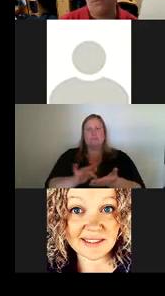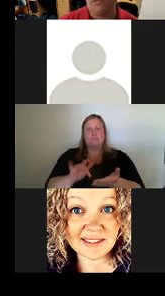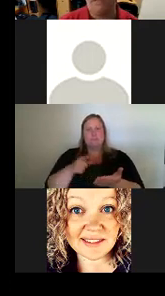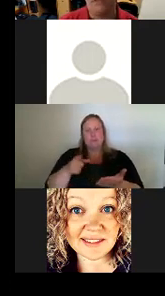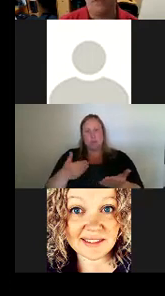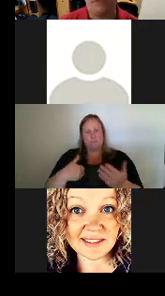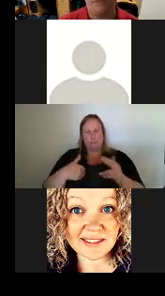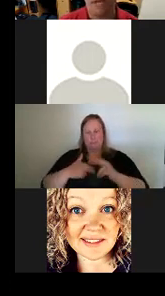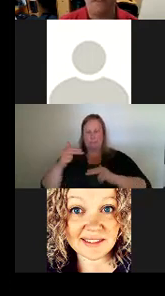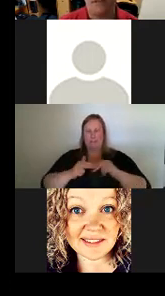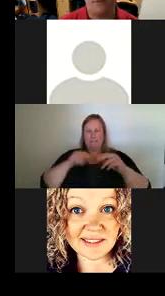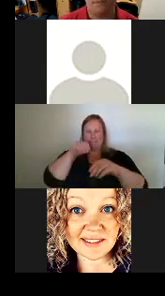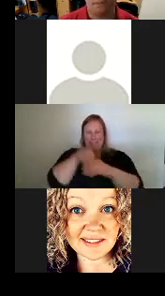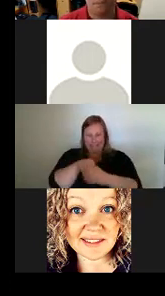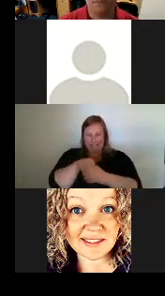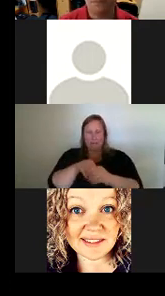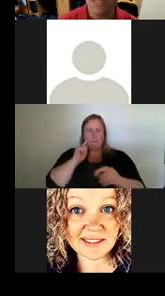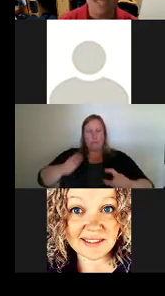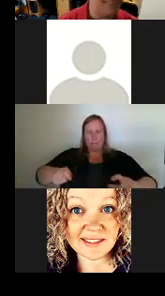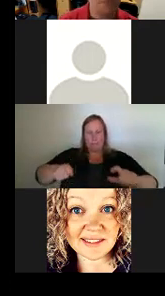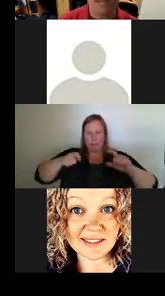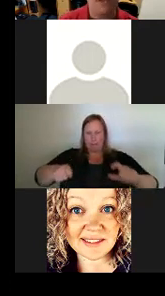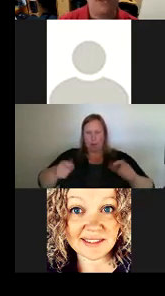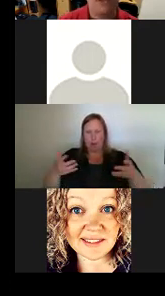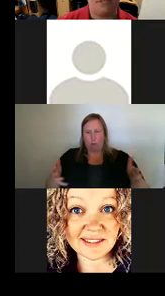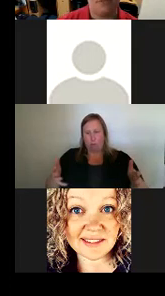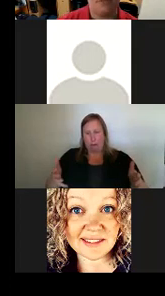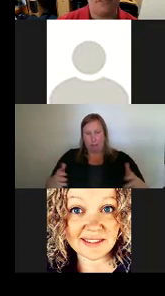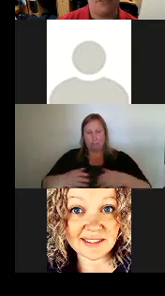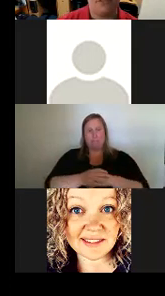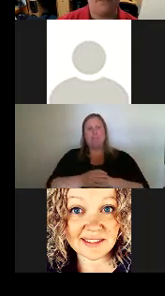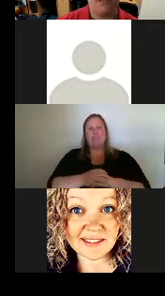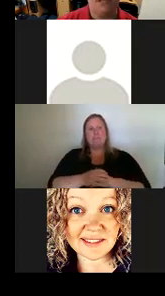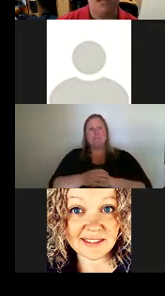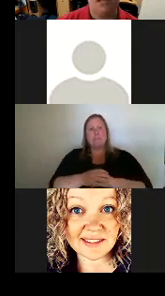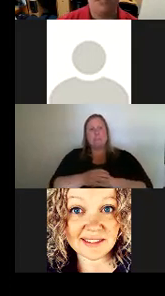FOR THAT MAGNIFIER. THERE ARE MANY OTHER ACCESSIBILITY FEATURES.